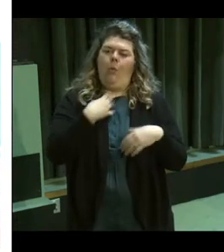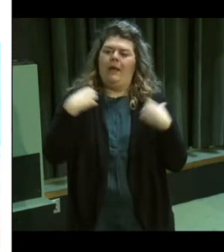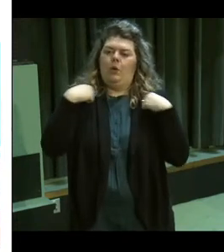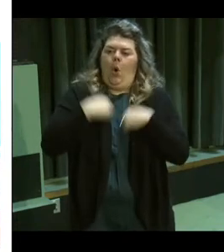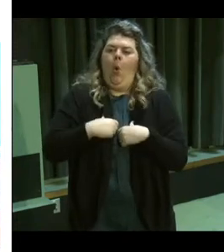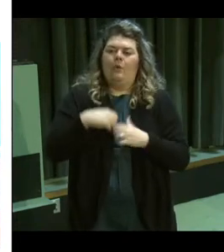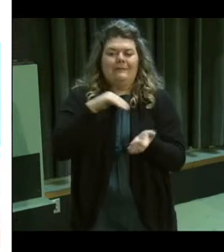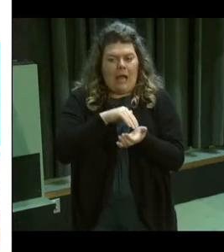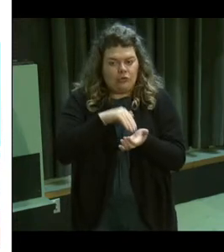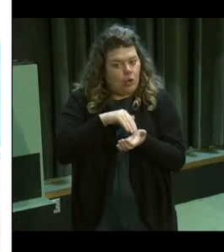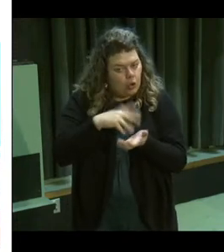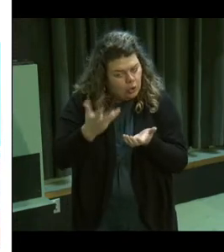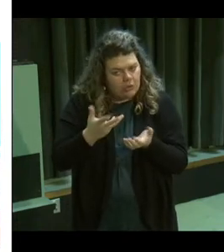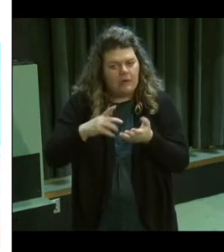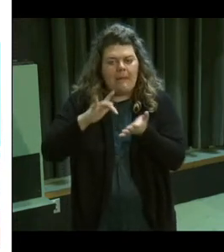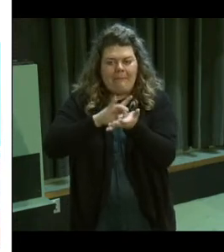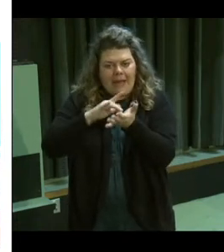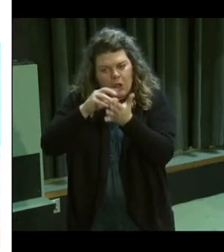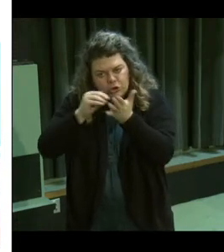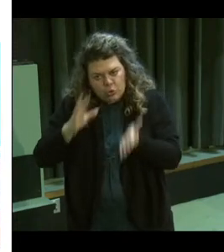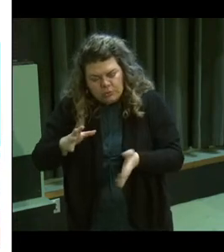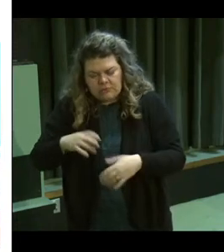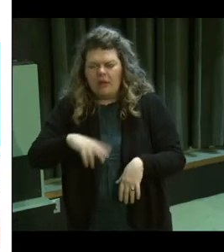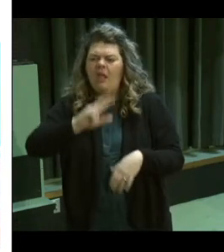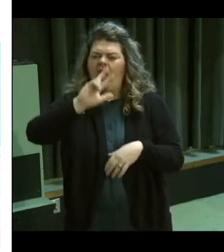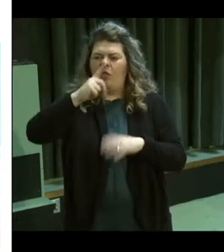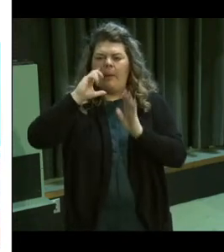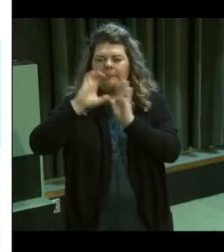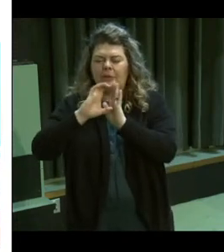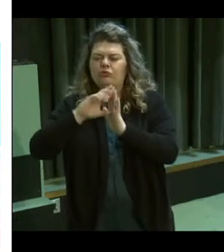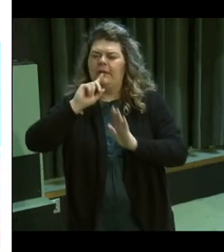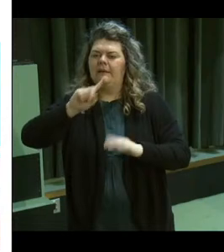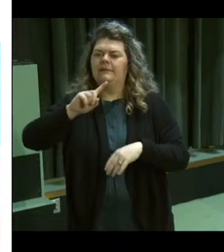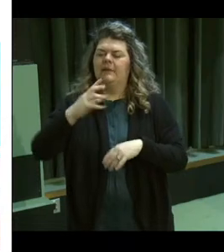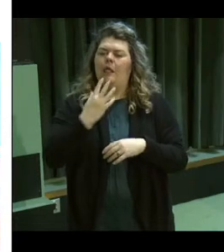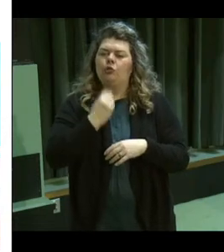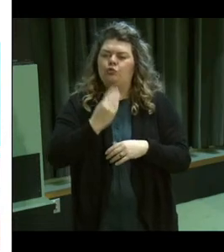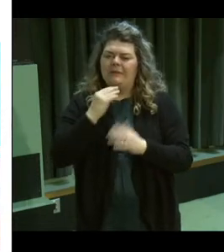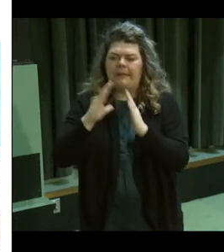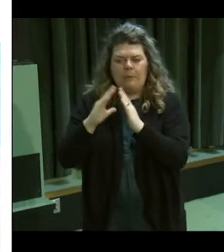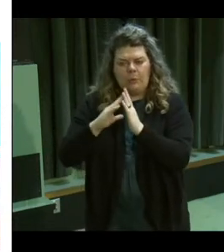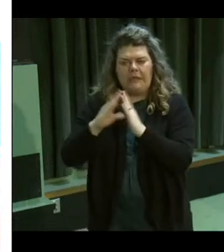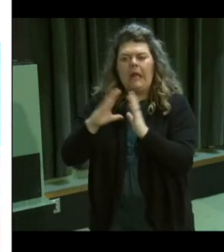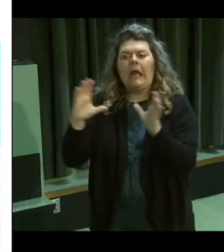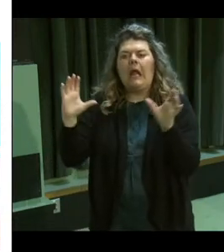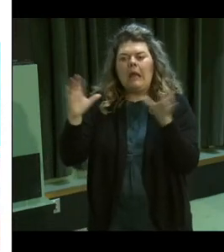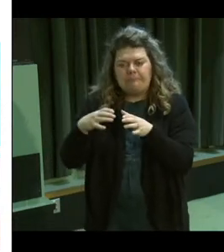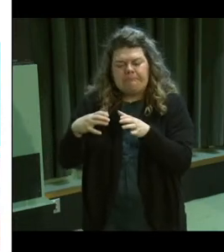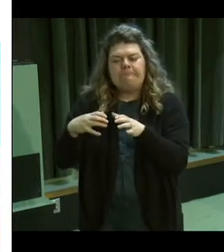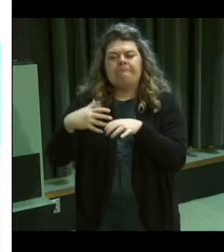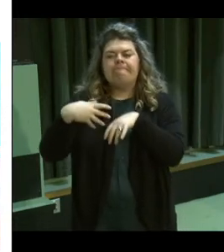students coming. The third